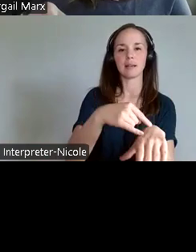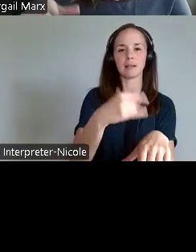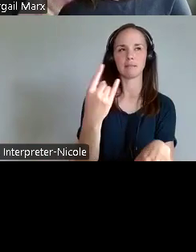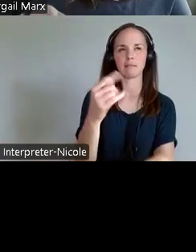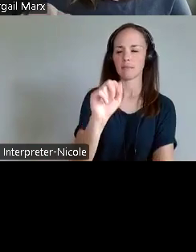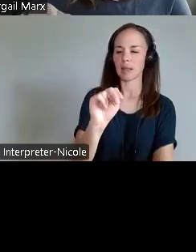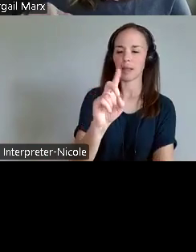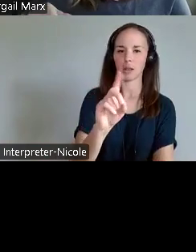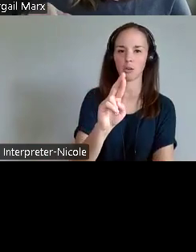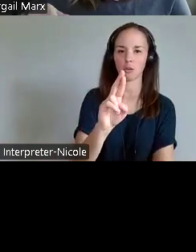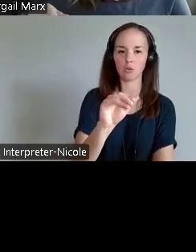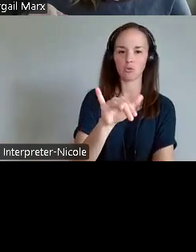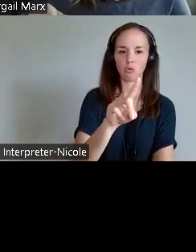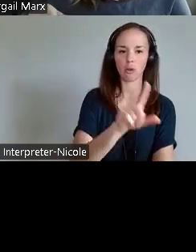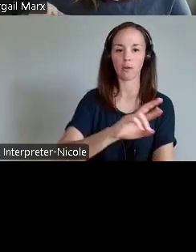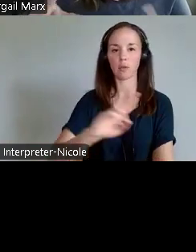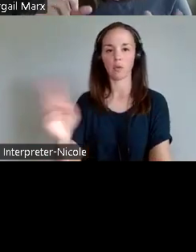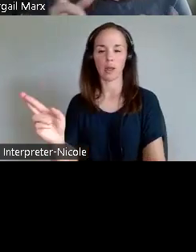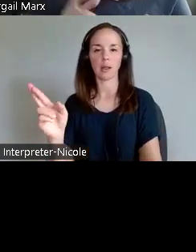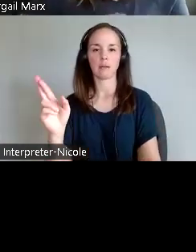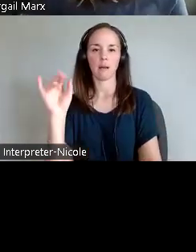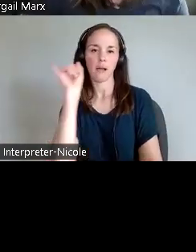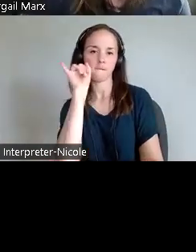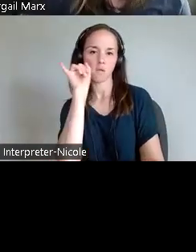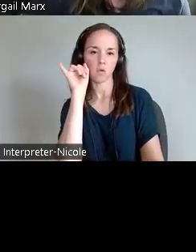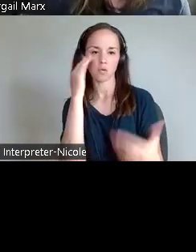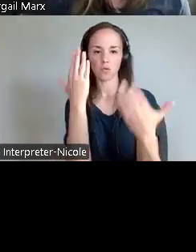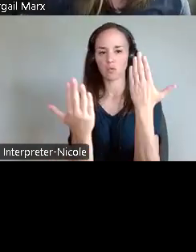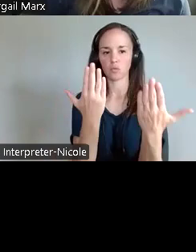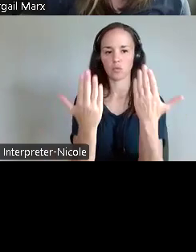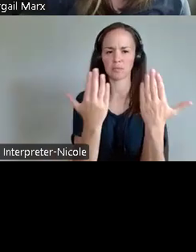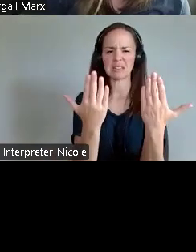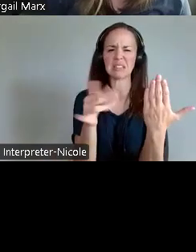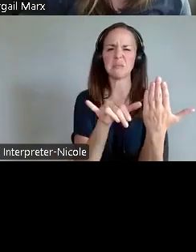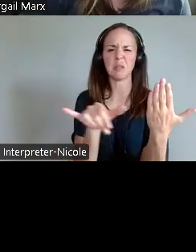is showing the i phone version of this app. But both of them have similar features.